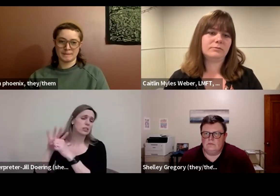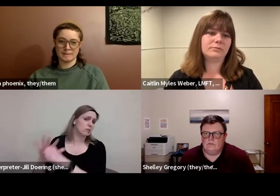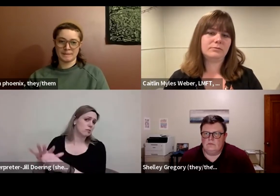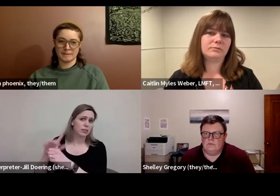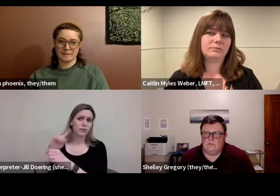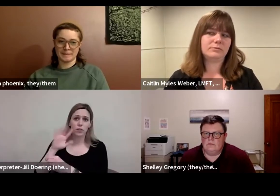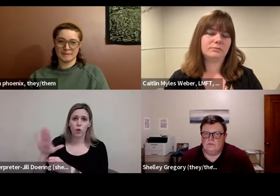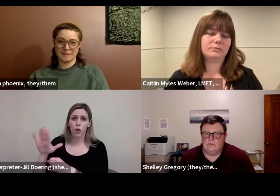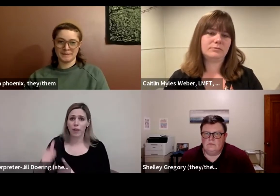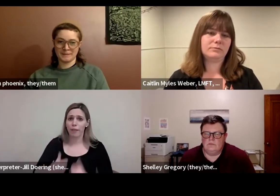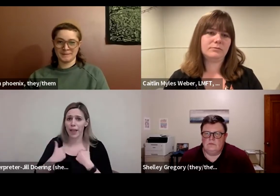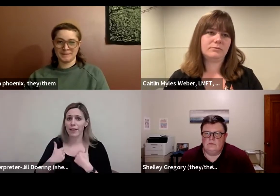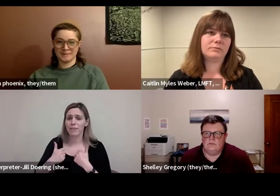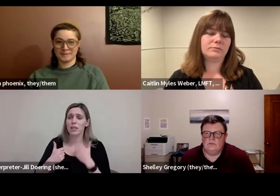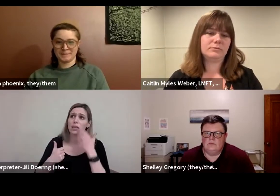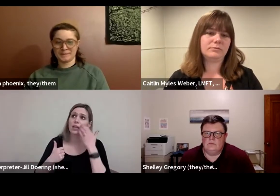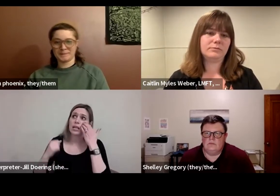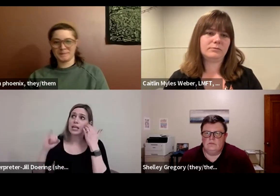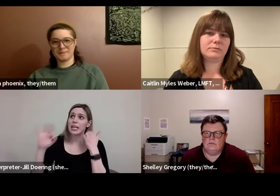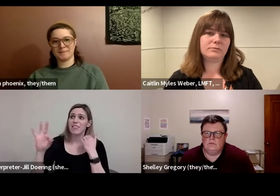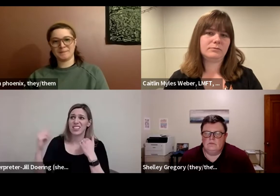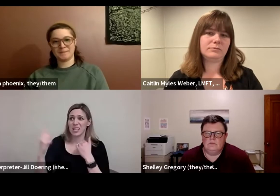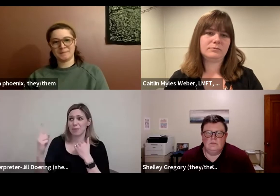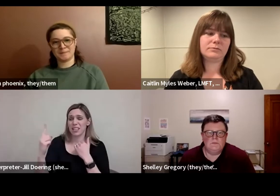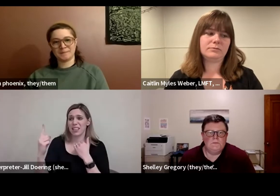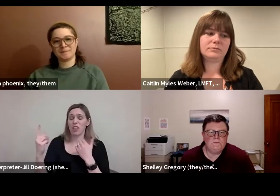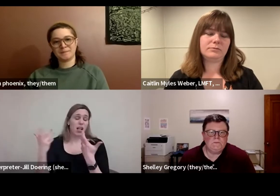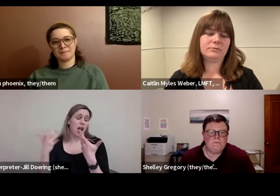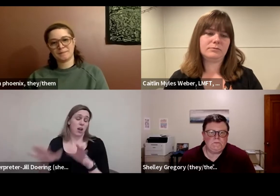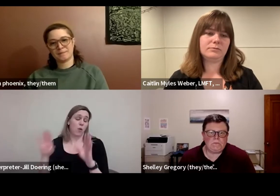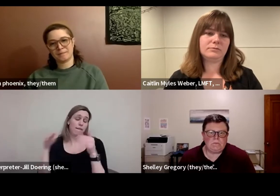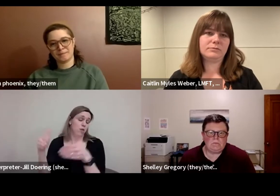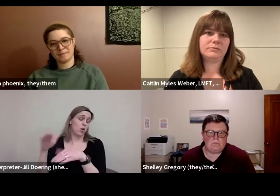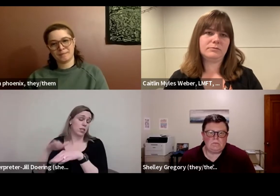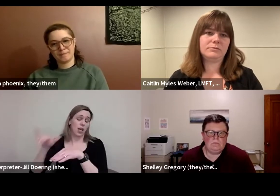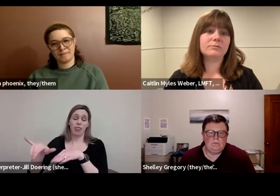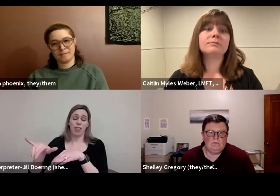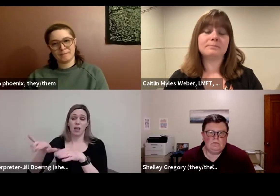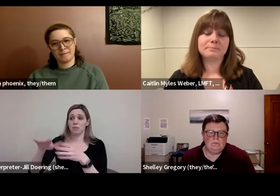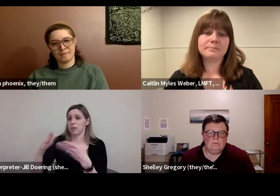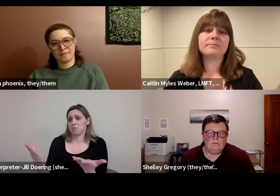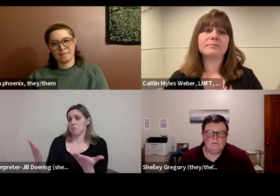if it's something they don't wanna focus on, I don't necessarily focus on it.